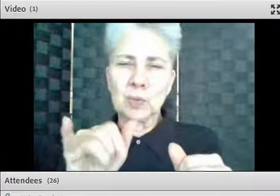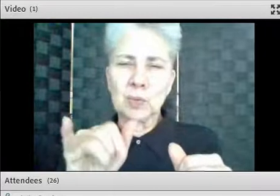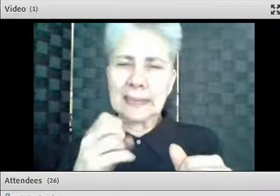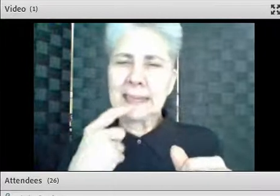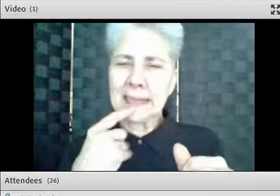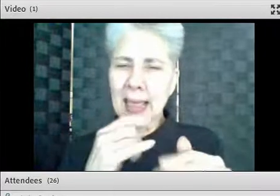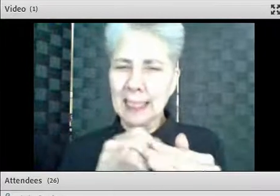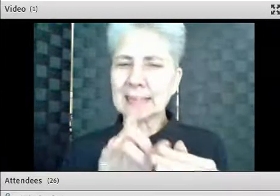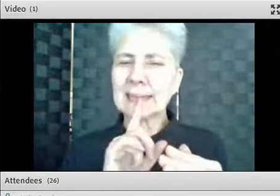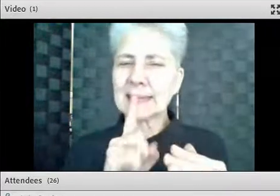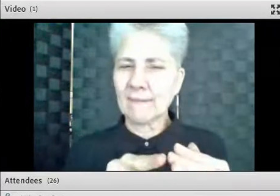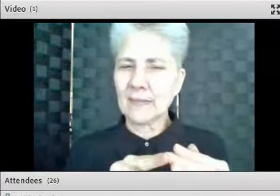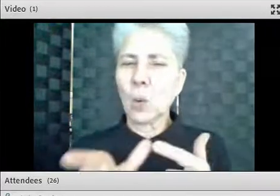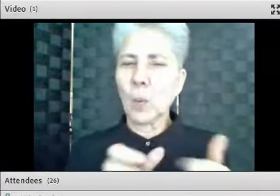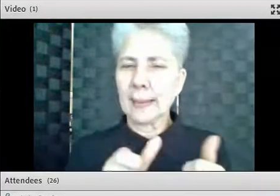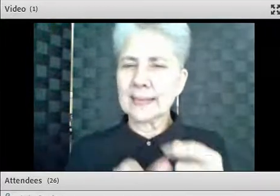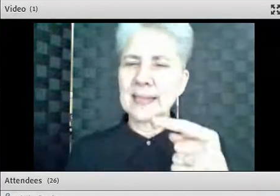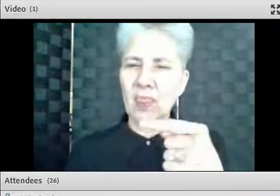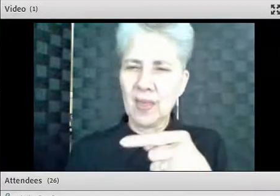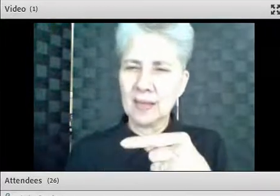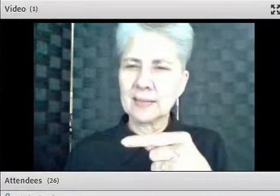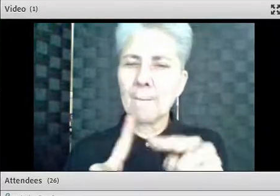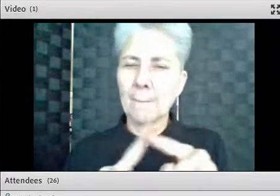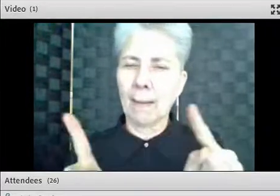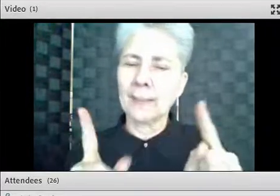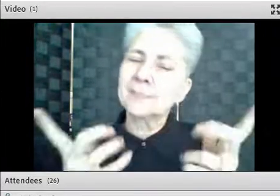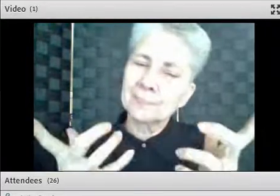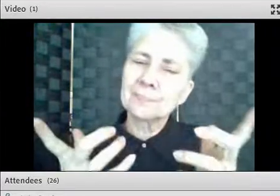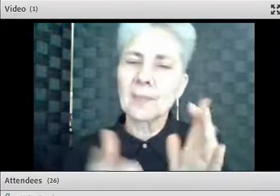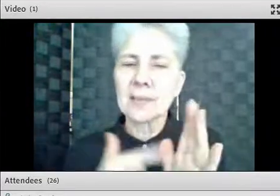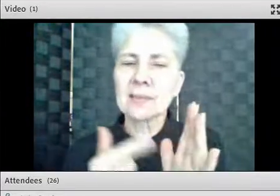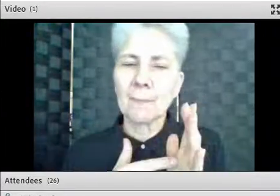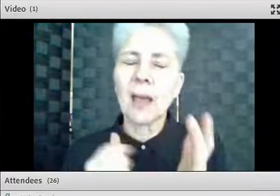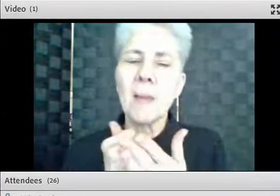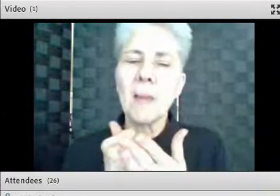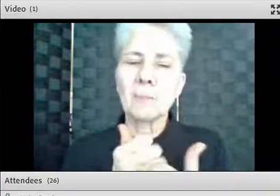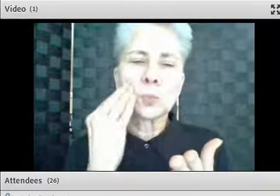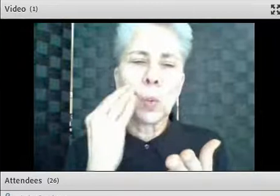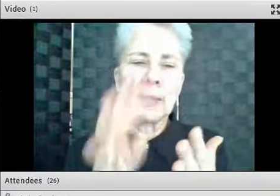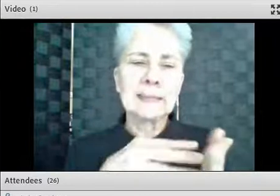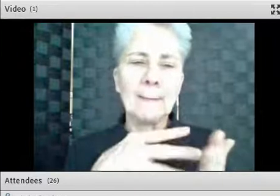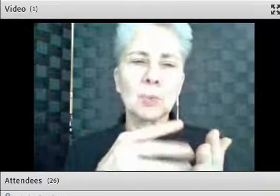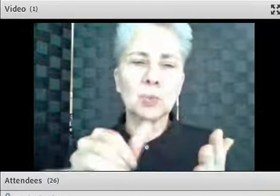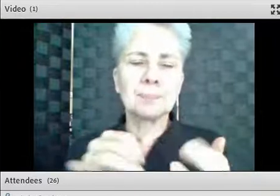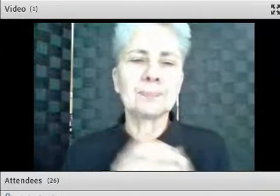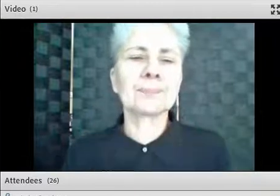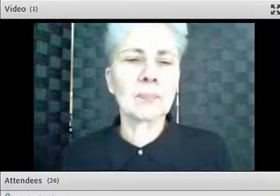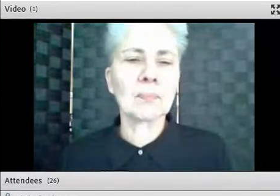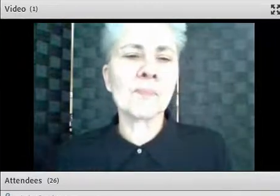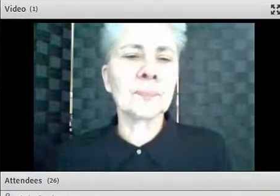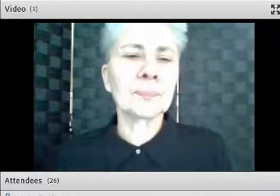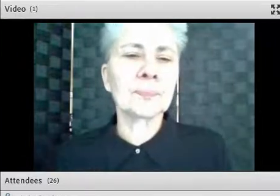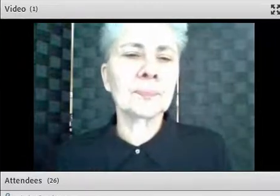this is definitely the quickest option here, but sometimes, it's helpful just to have the table as well. Okay.